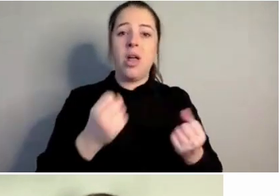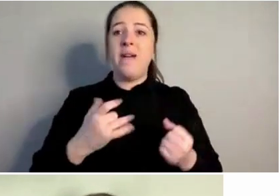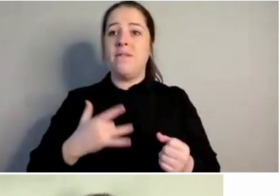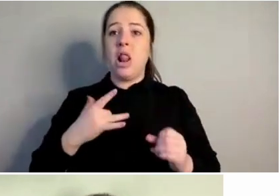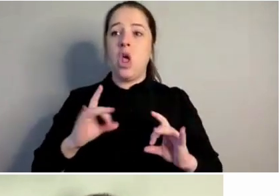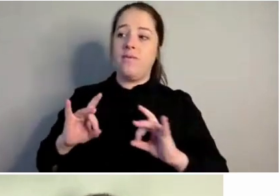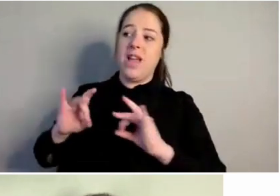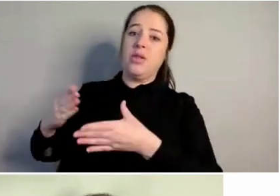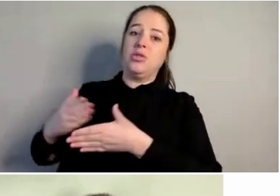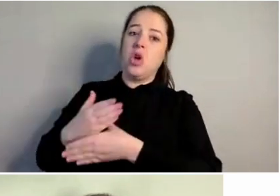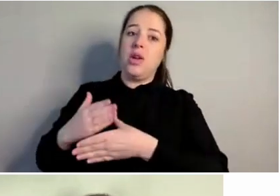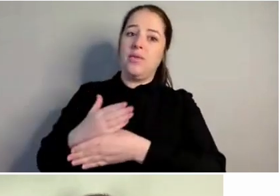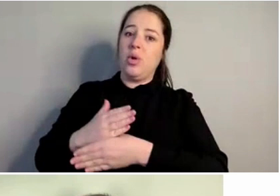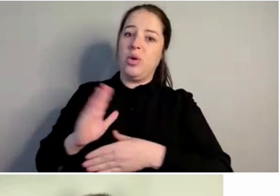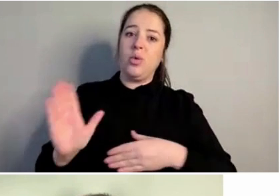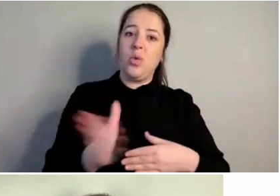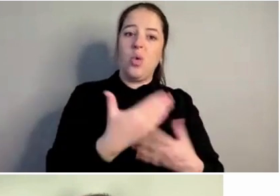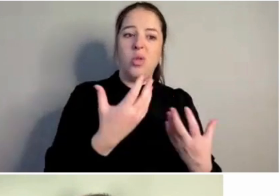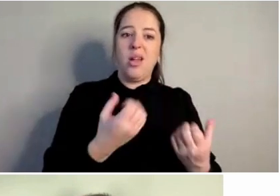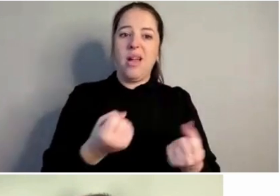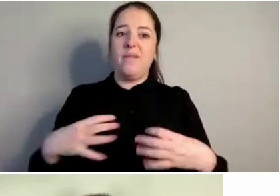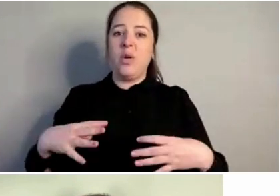and it's generally probably in our outsider work